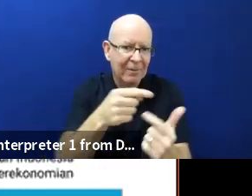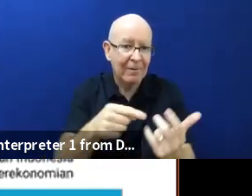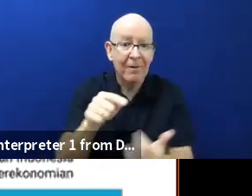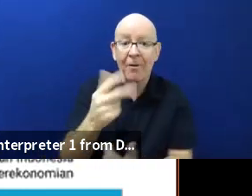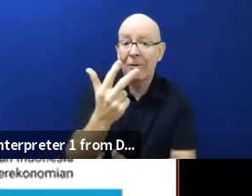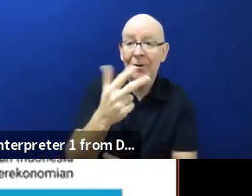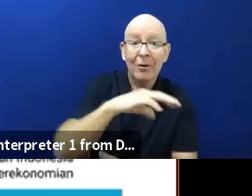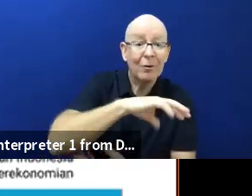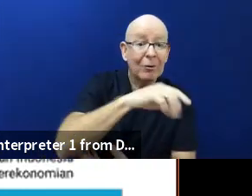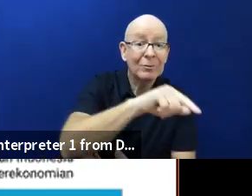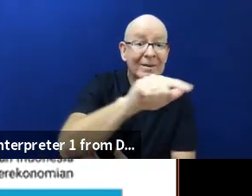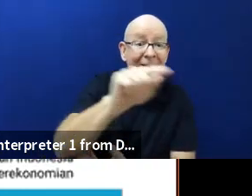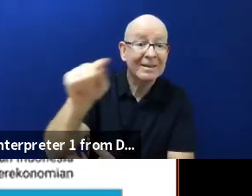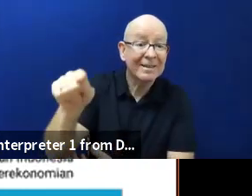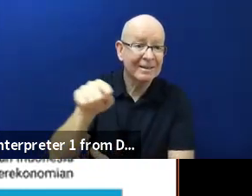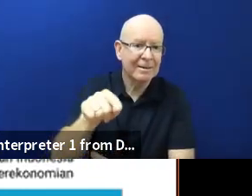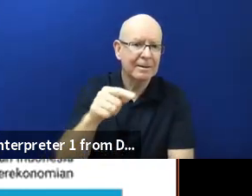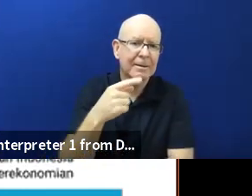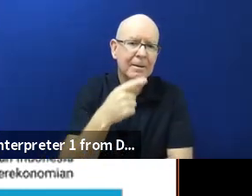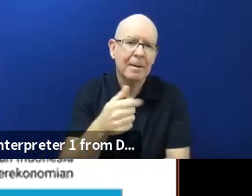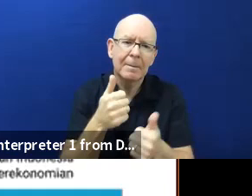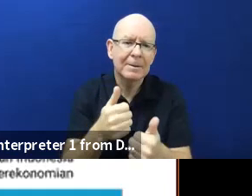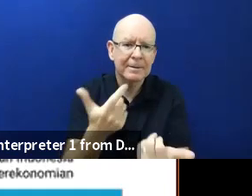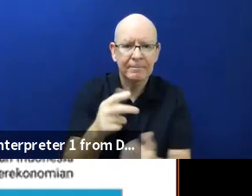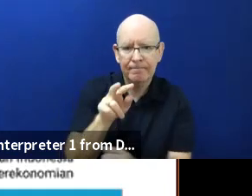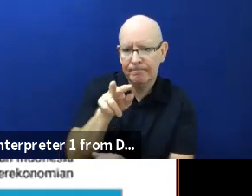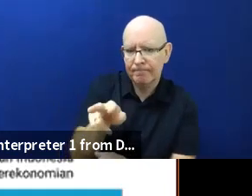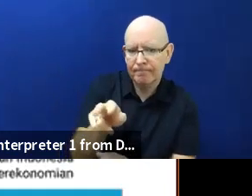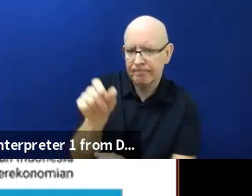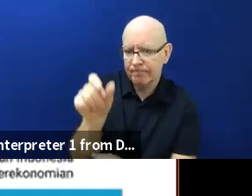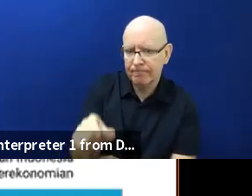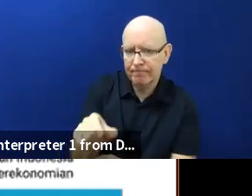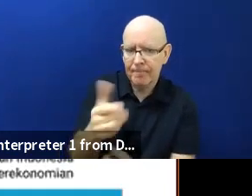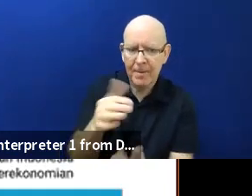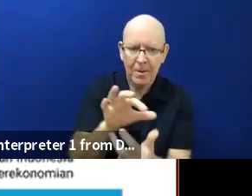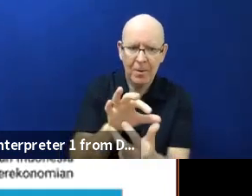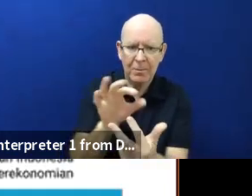shortly. So, when we started this work there was quite a lot of concerns about how much concessions